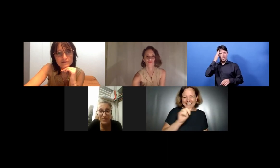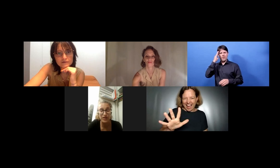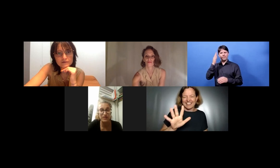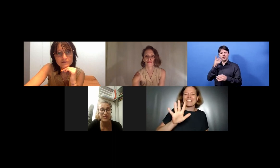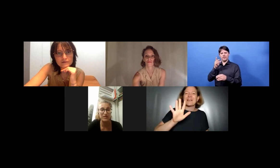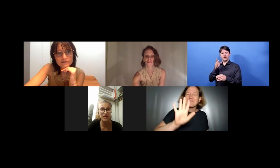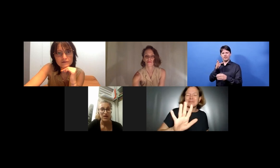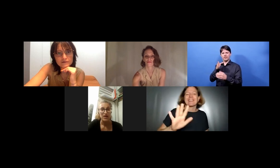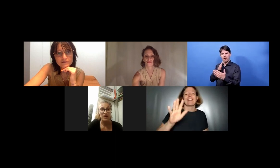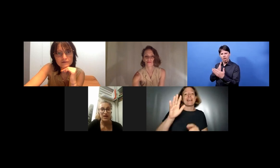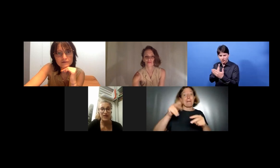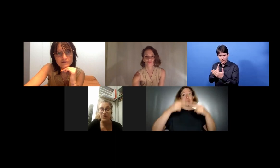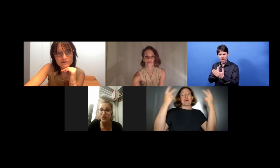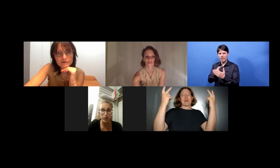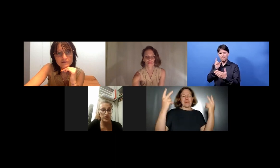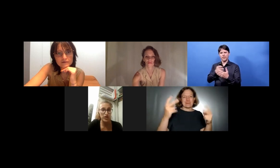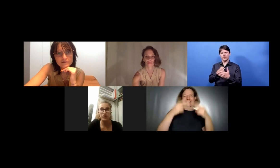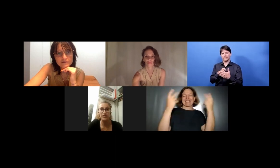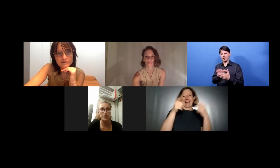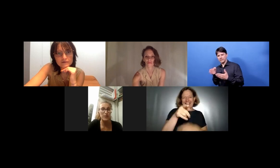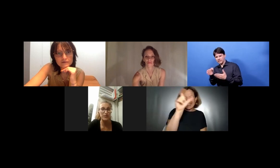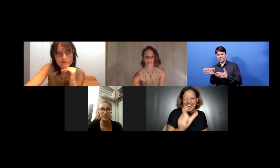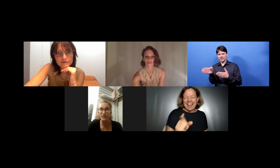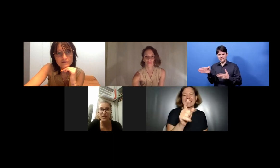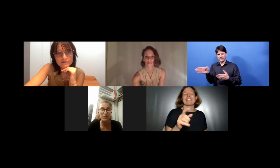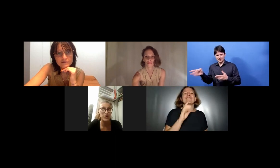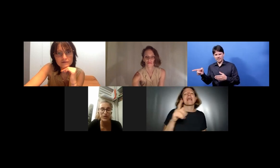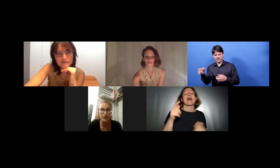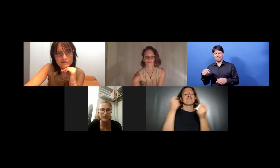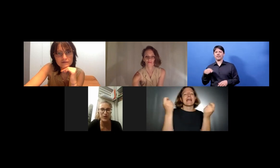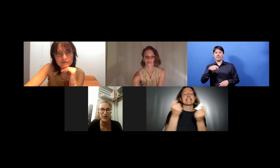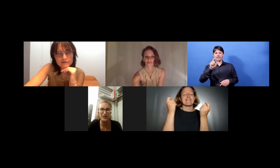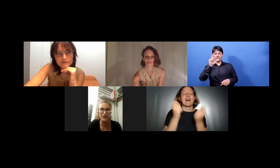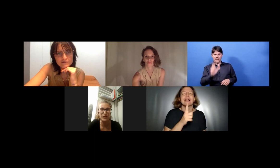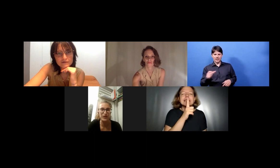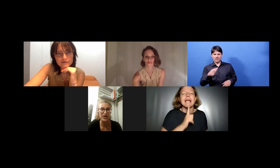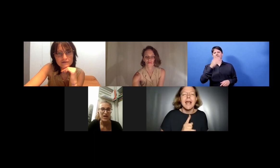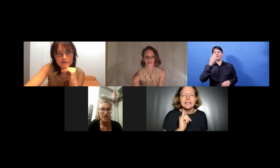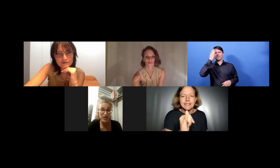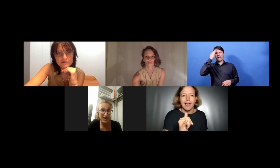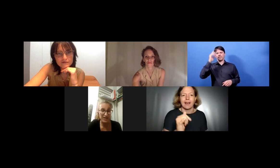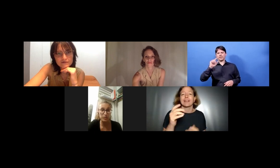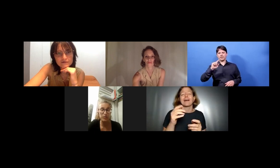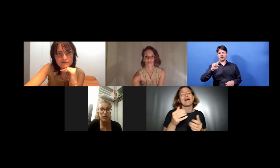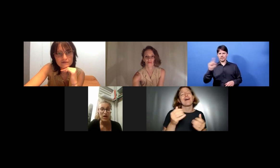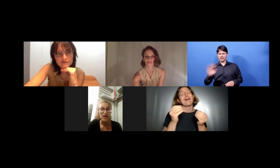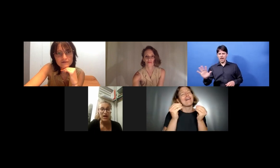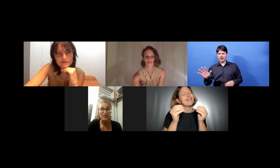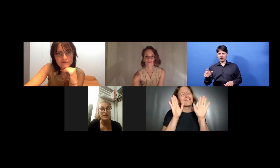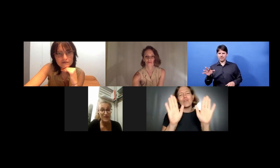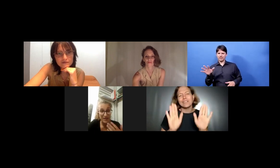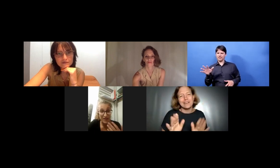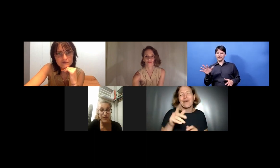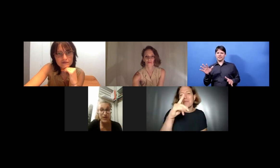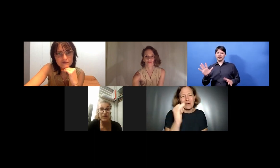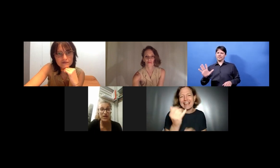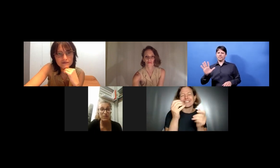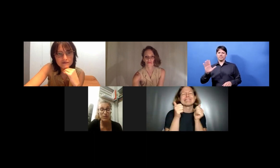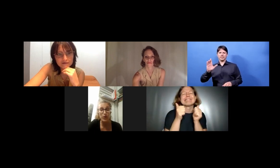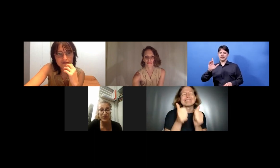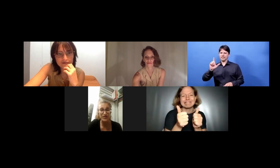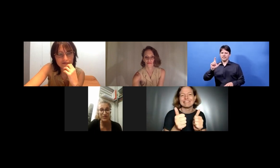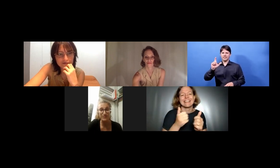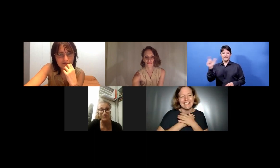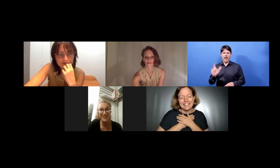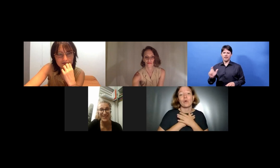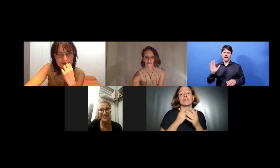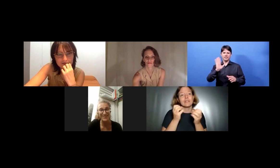and a beautiful project for connecting people. And a very important workshop for everybody.